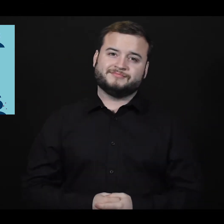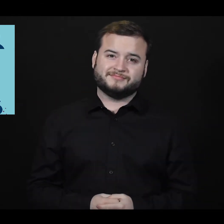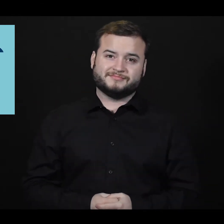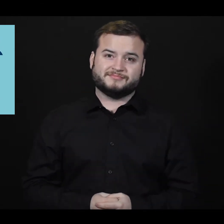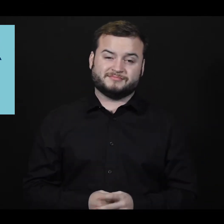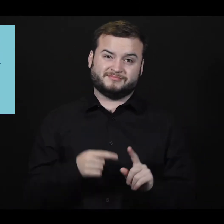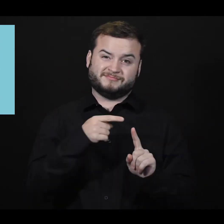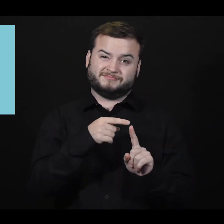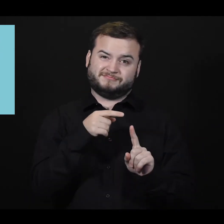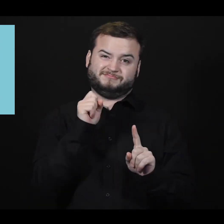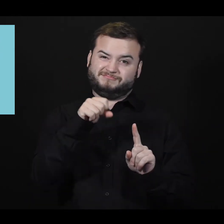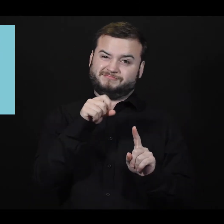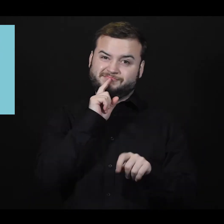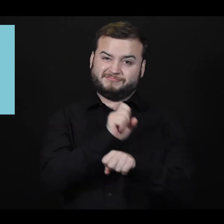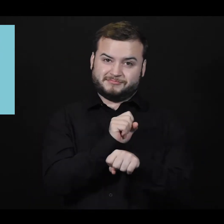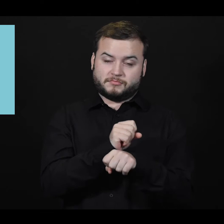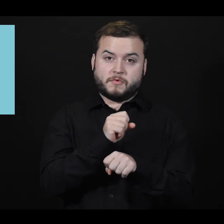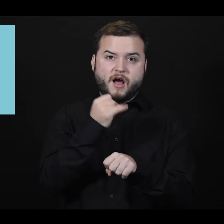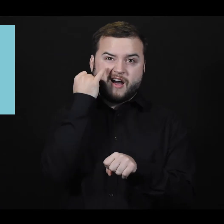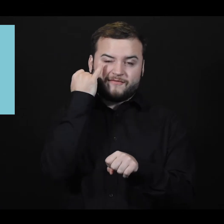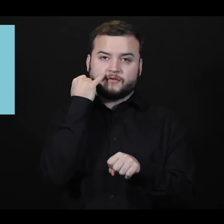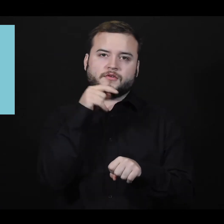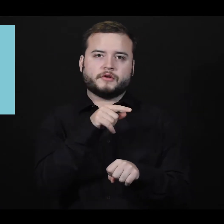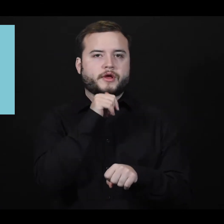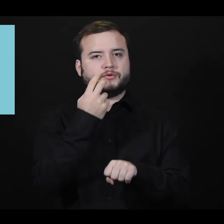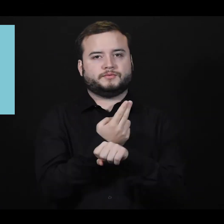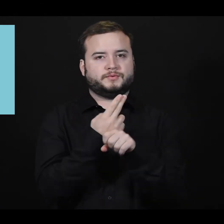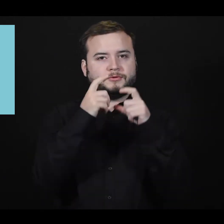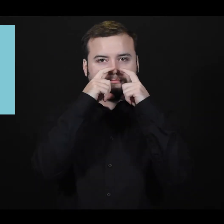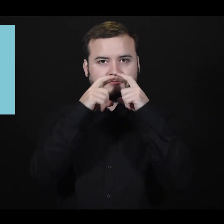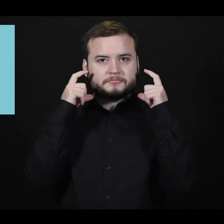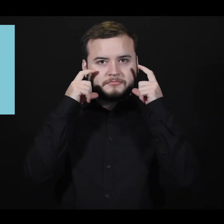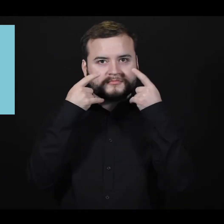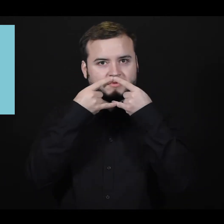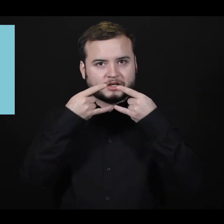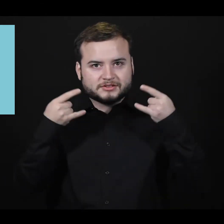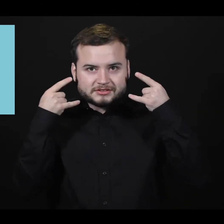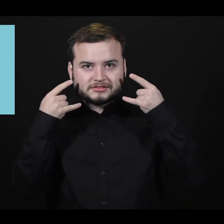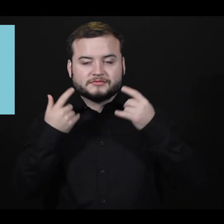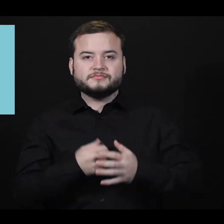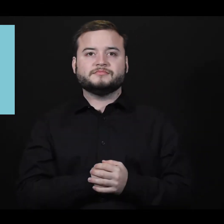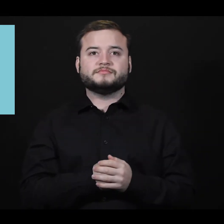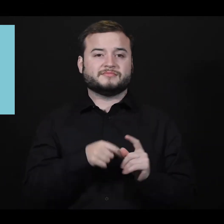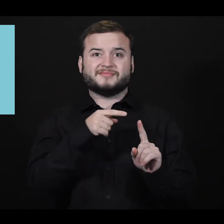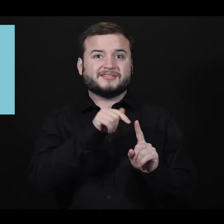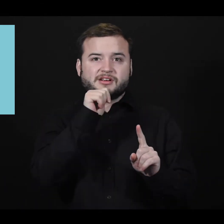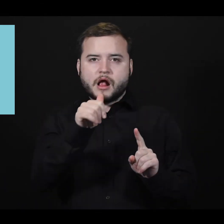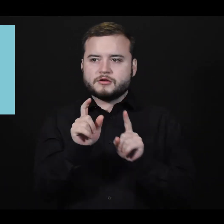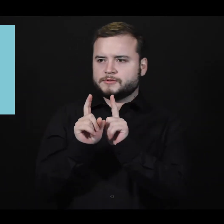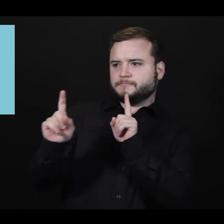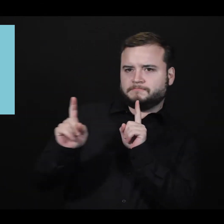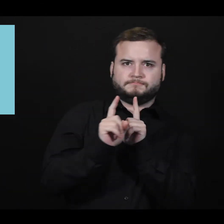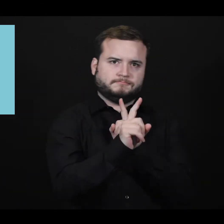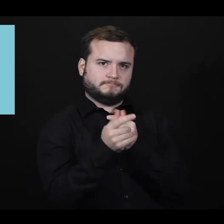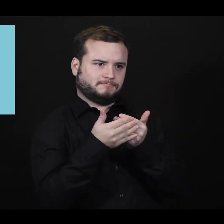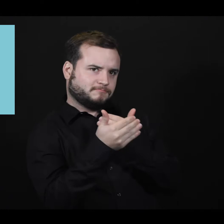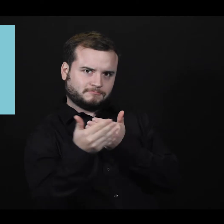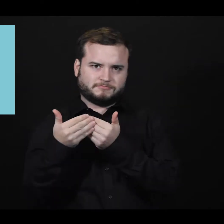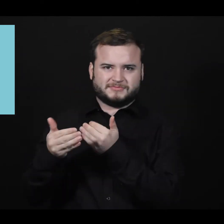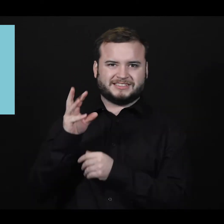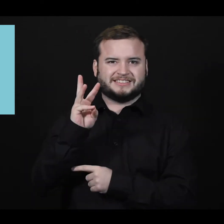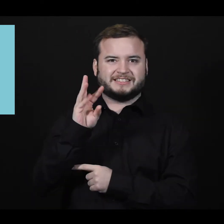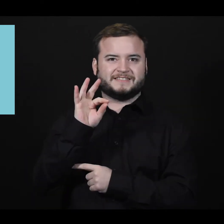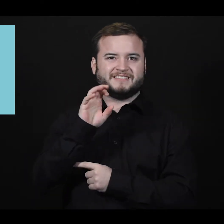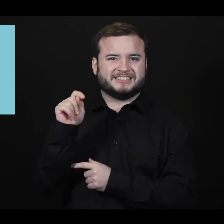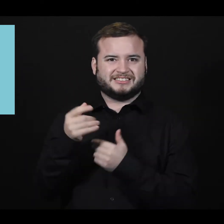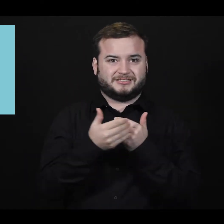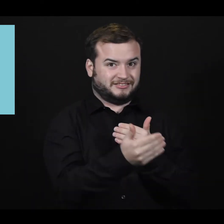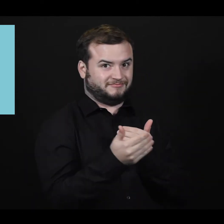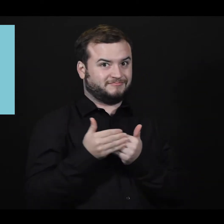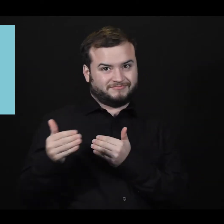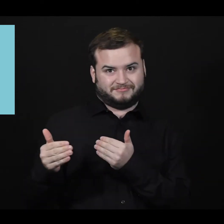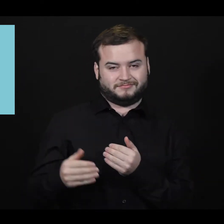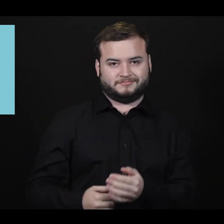This is especially true when people don’t wear masks, and if they don’t stay at least 6 feet away from others.